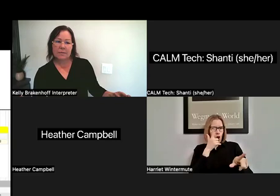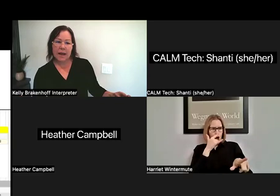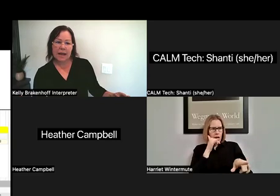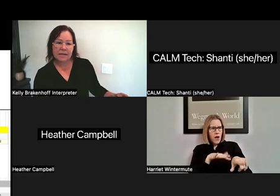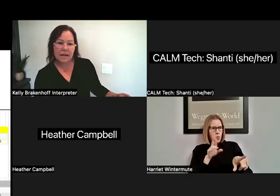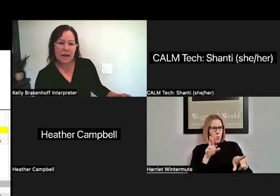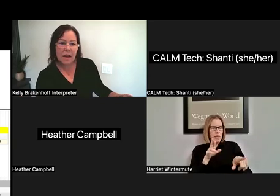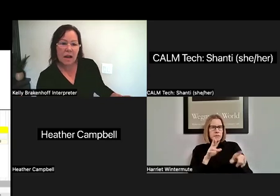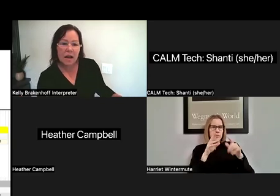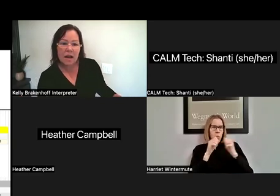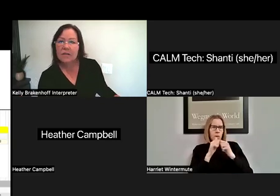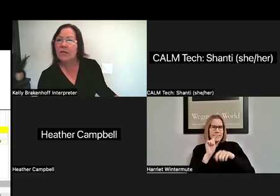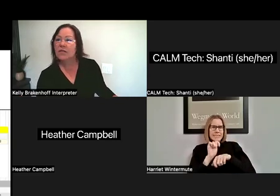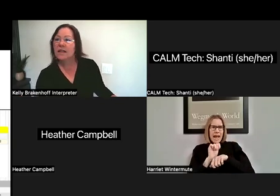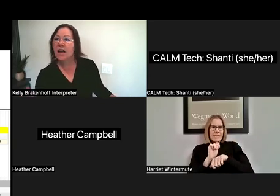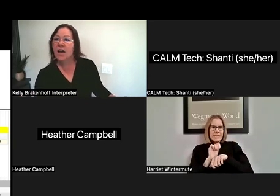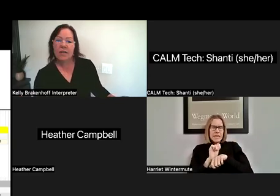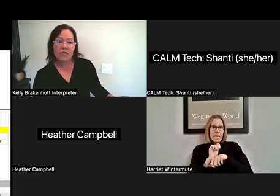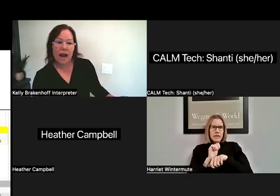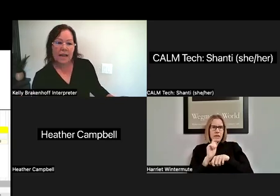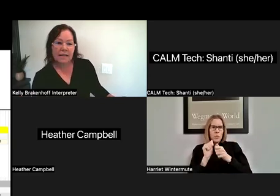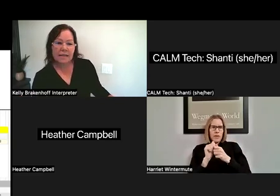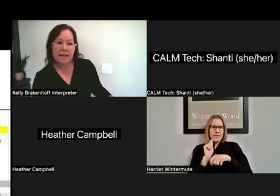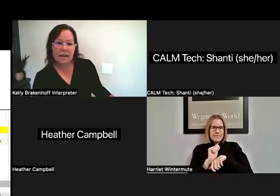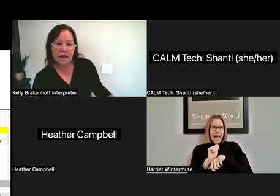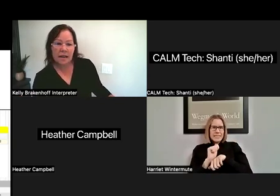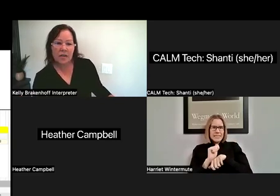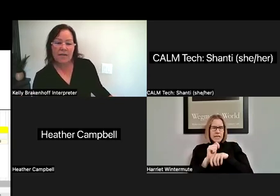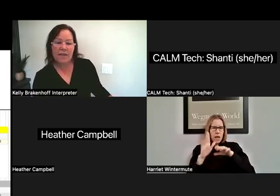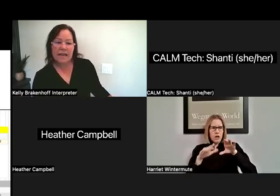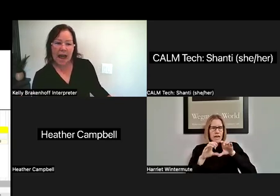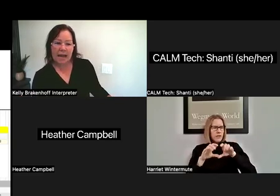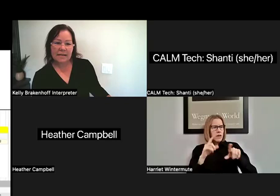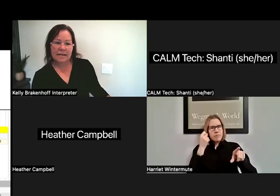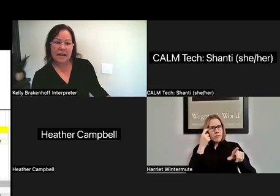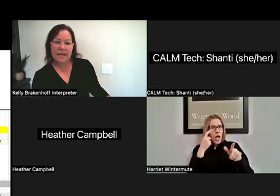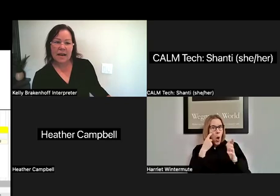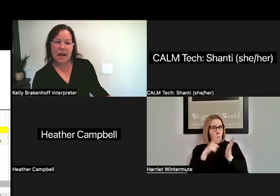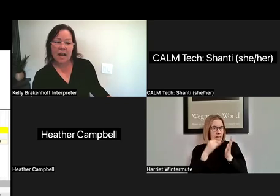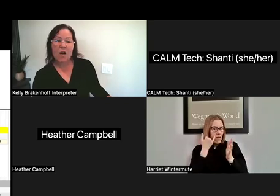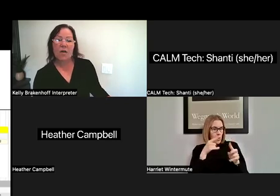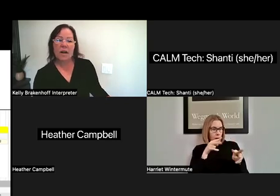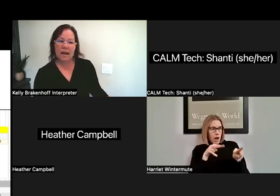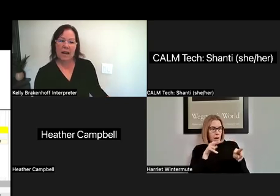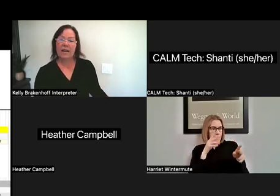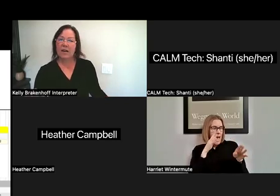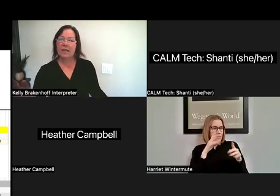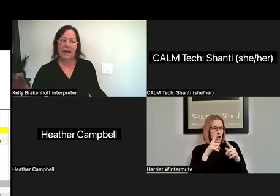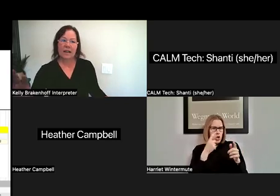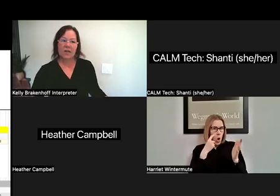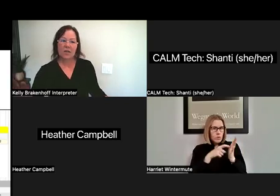based -- so if you see on the right you have the tasks, and then oh, underneath it, you will